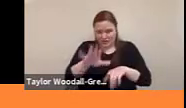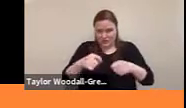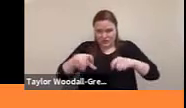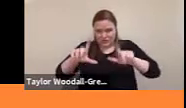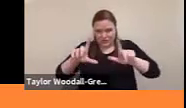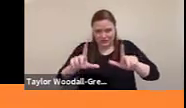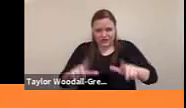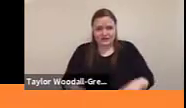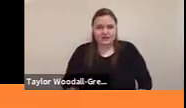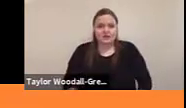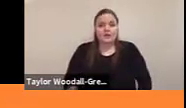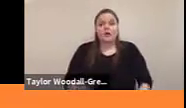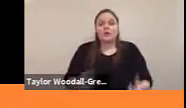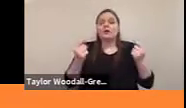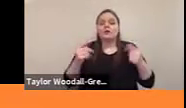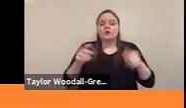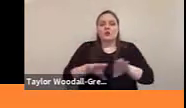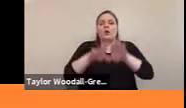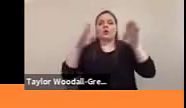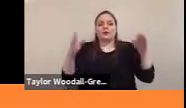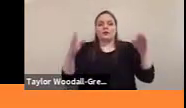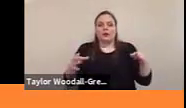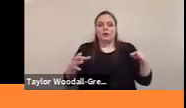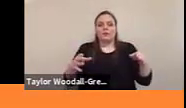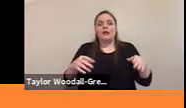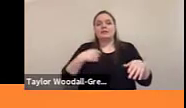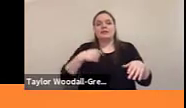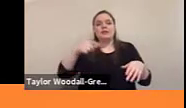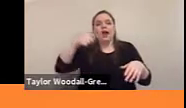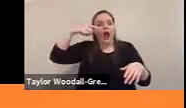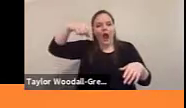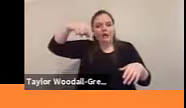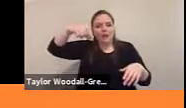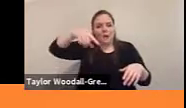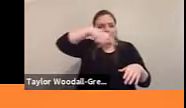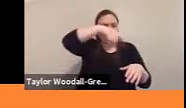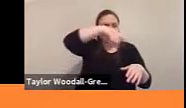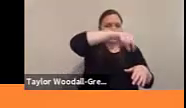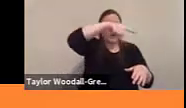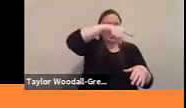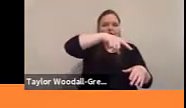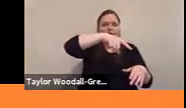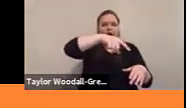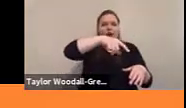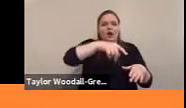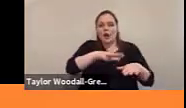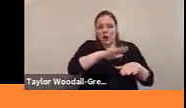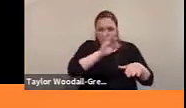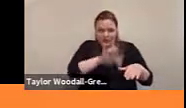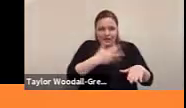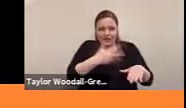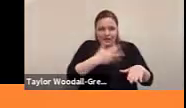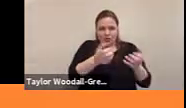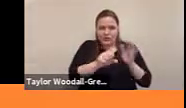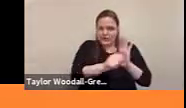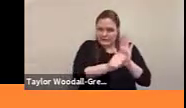So you just open it and then click the eyedropper icon and hover over the foreground color that you wanna sample and then do